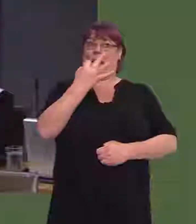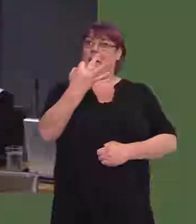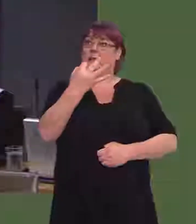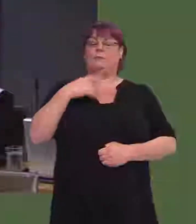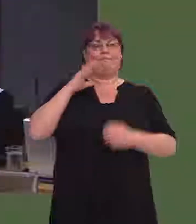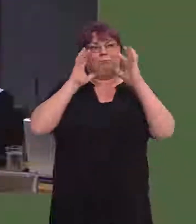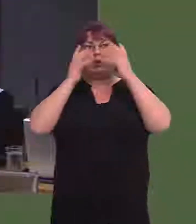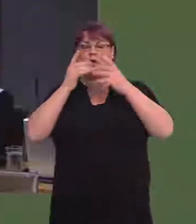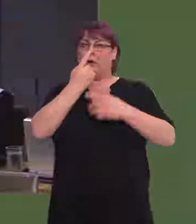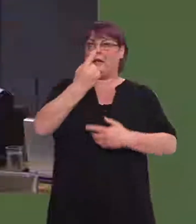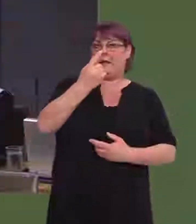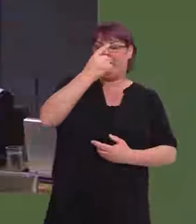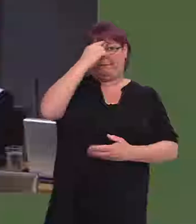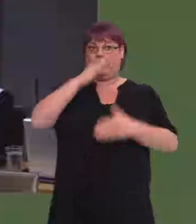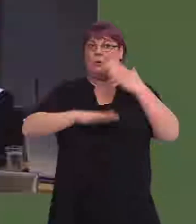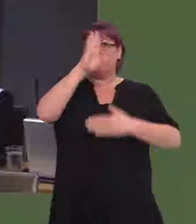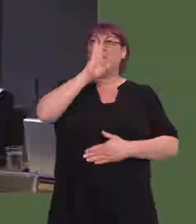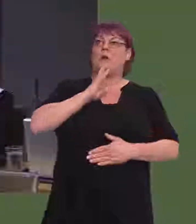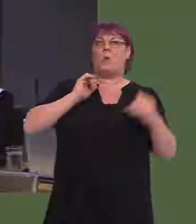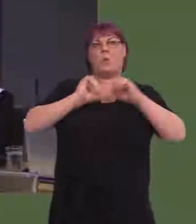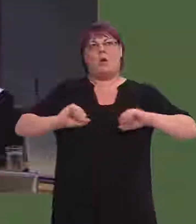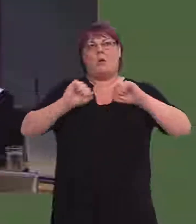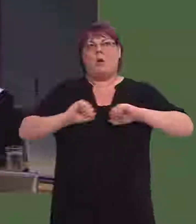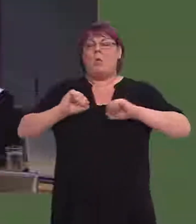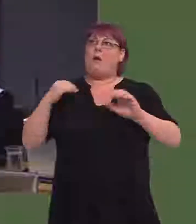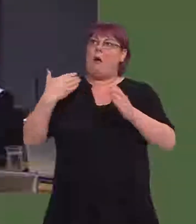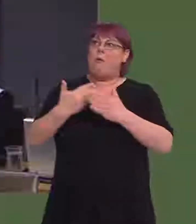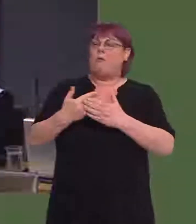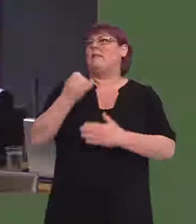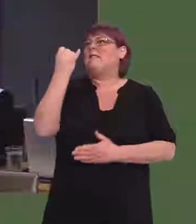that sheíd had a stroke, waited six hours for an ambulance and then waited another two